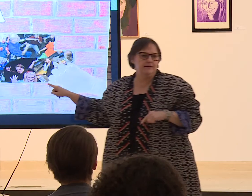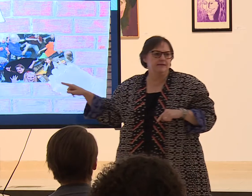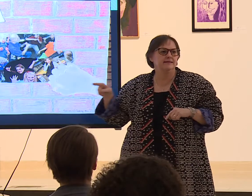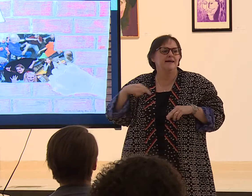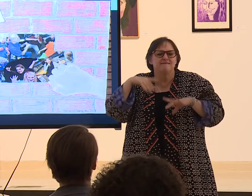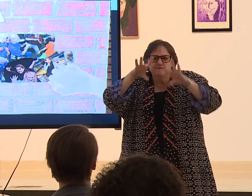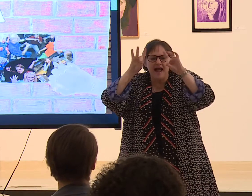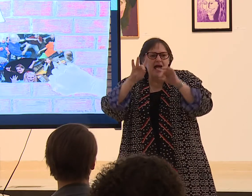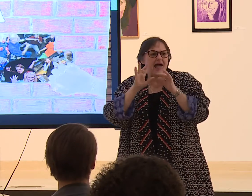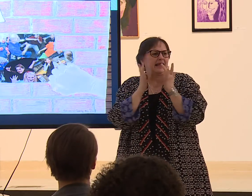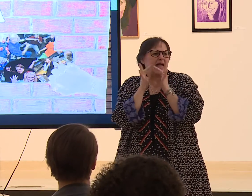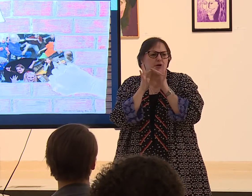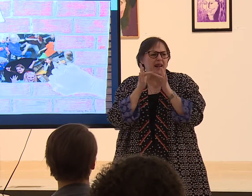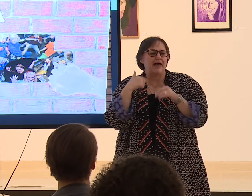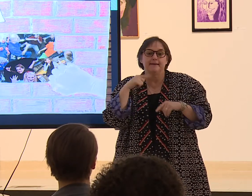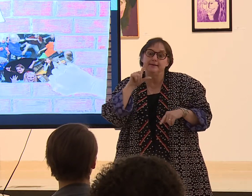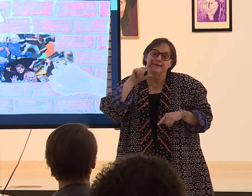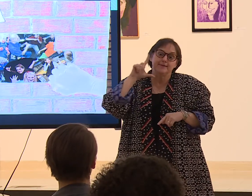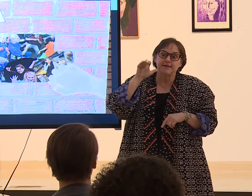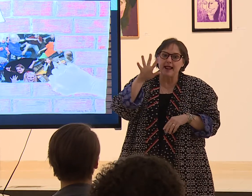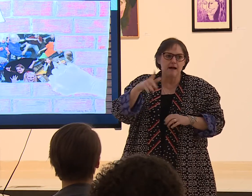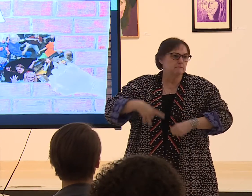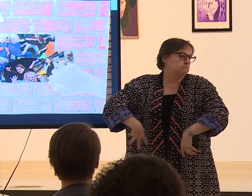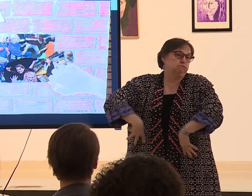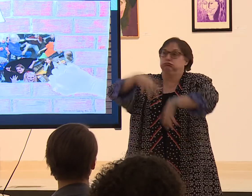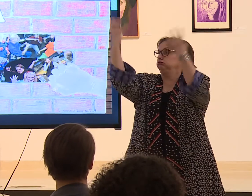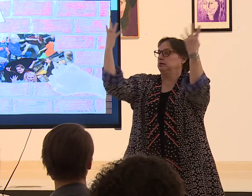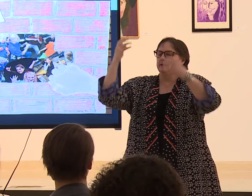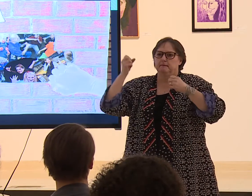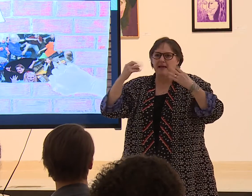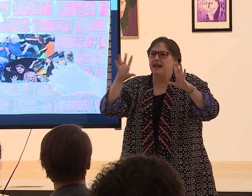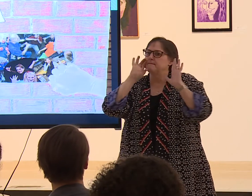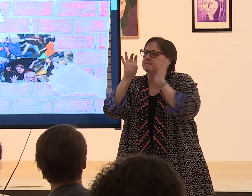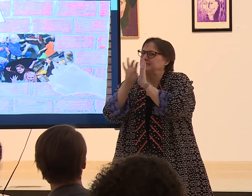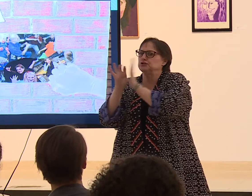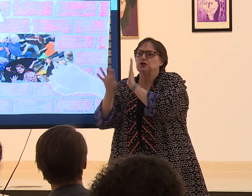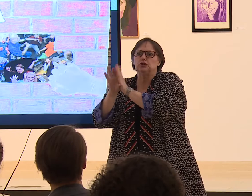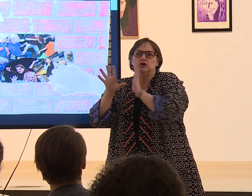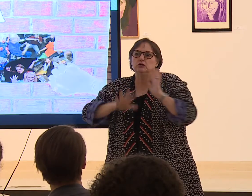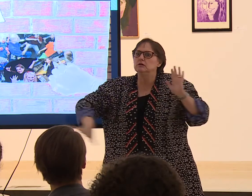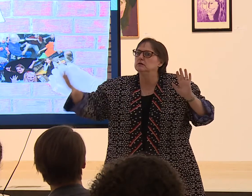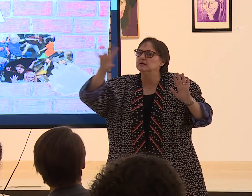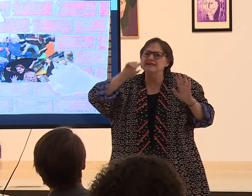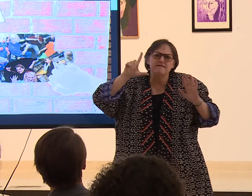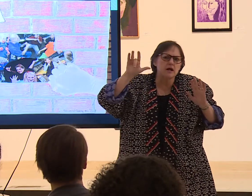showing the hands kind of looking in. There's the idea of the Deaf Club being shown through there.